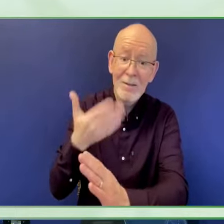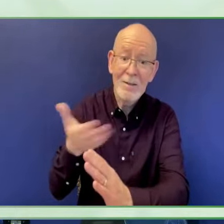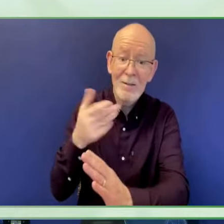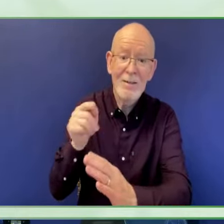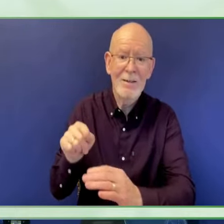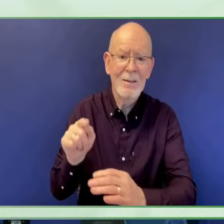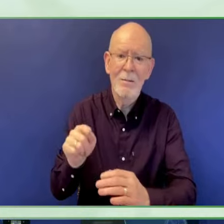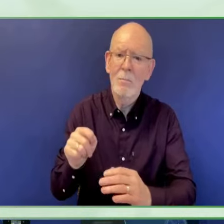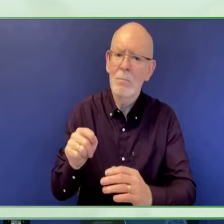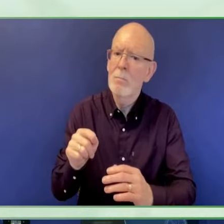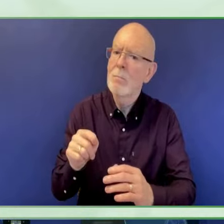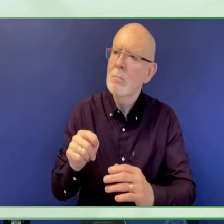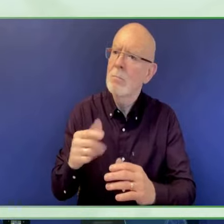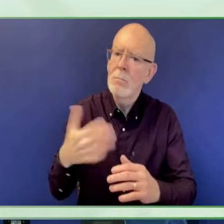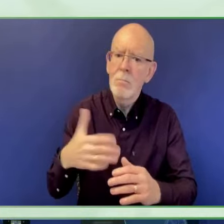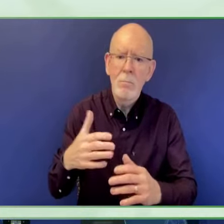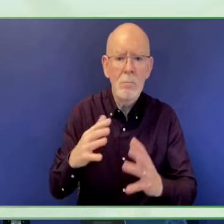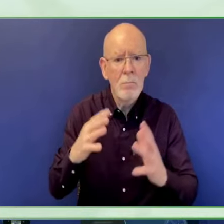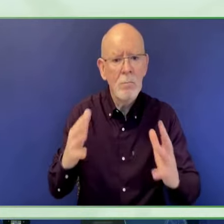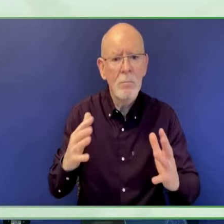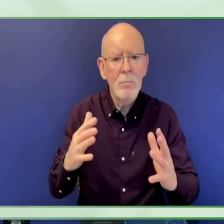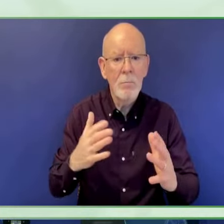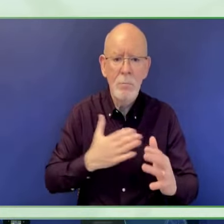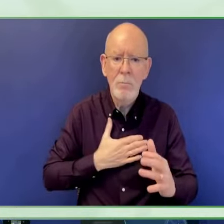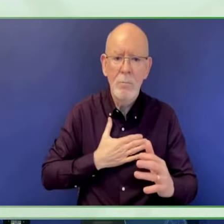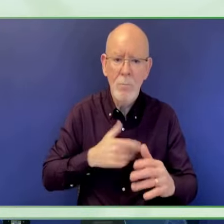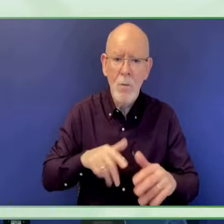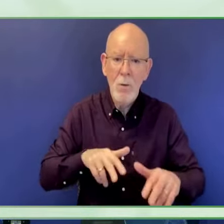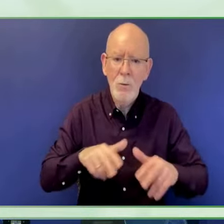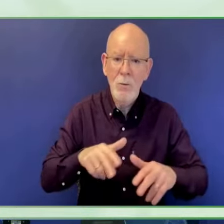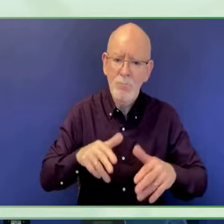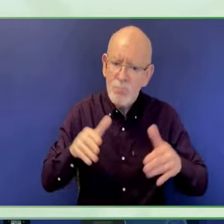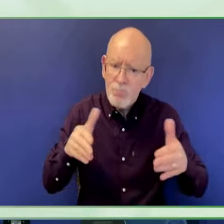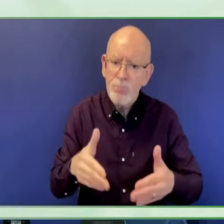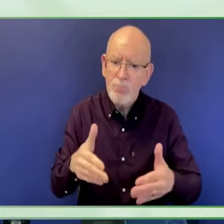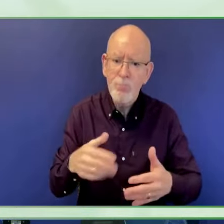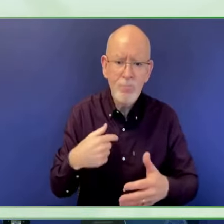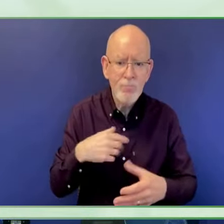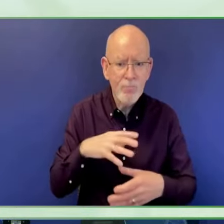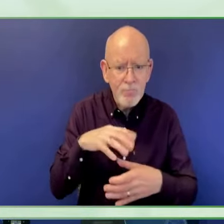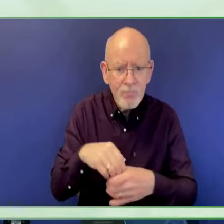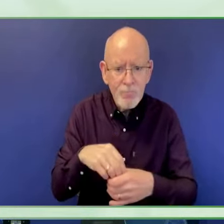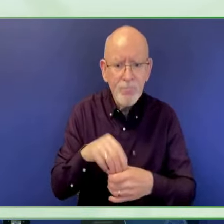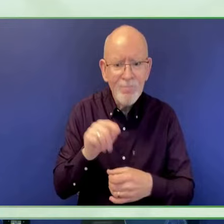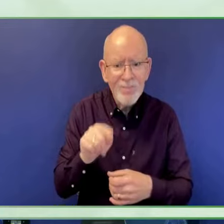disabilities and mental health in the Republic of Moldova since 2008